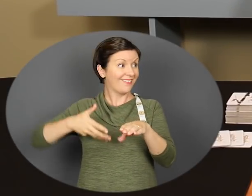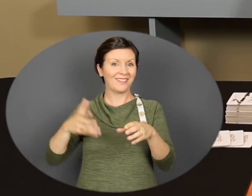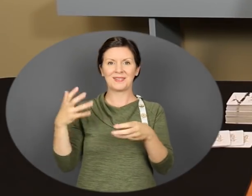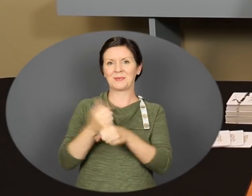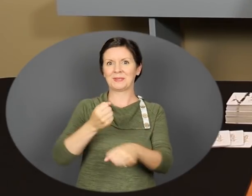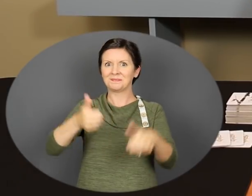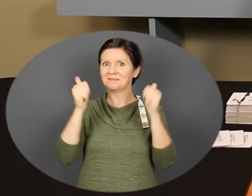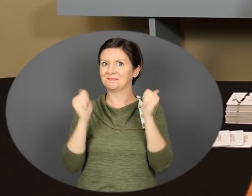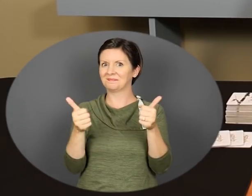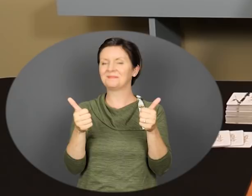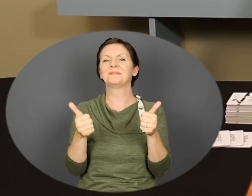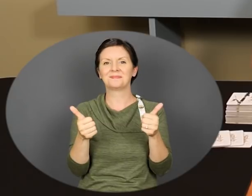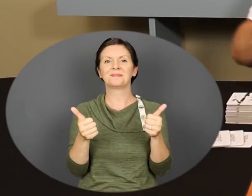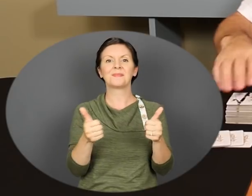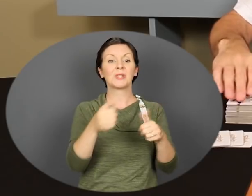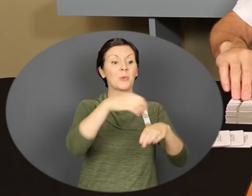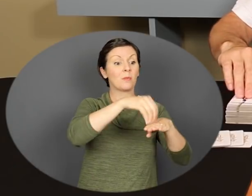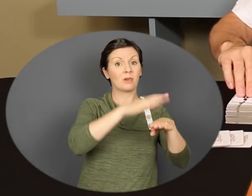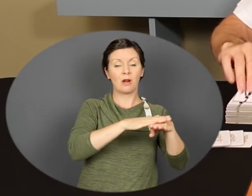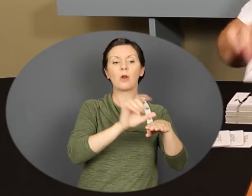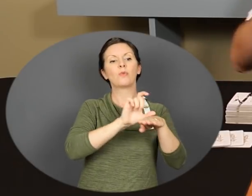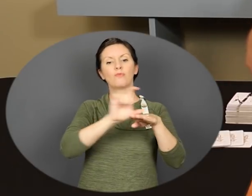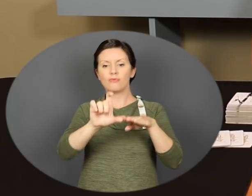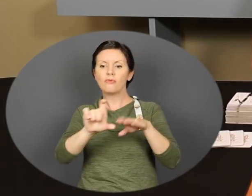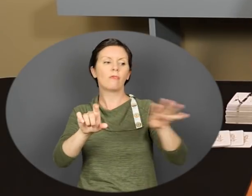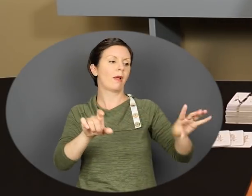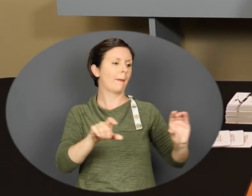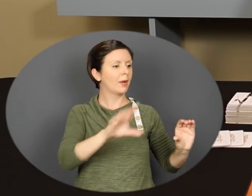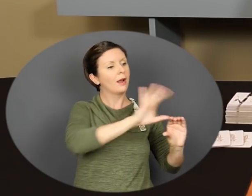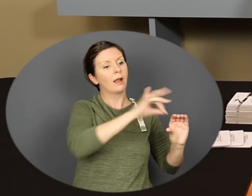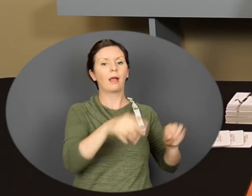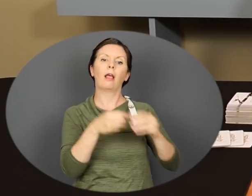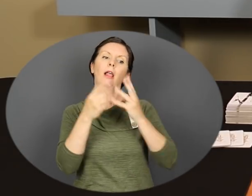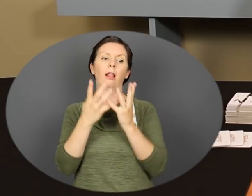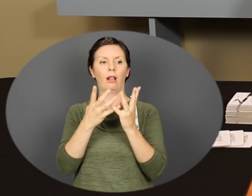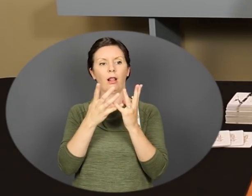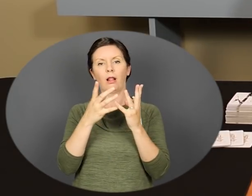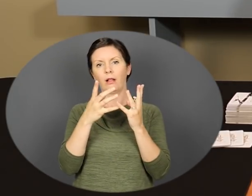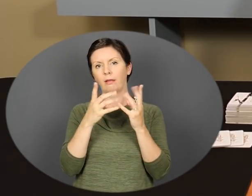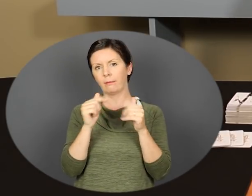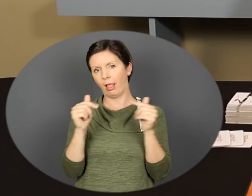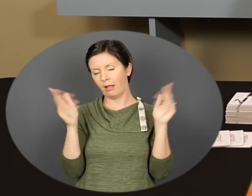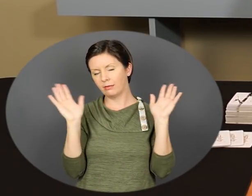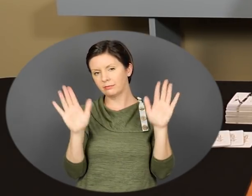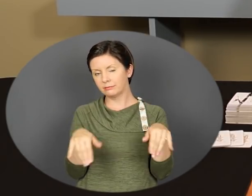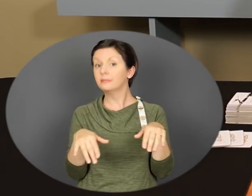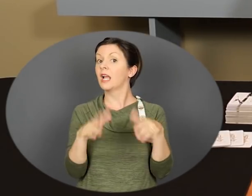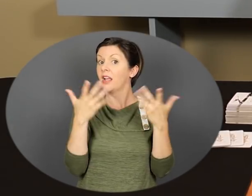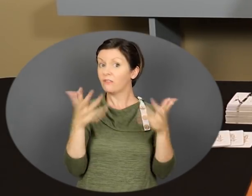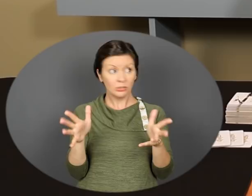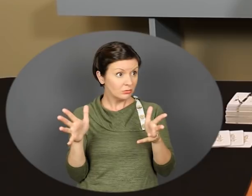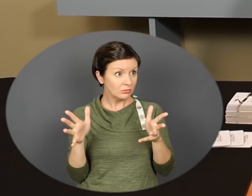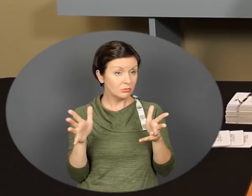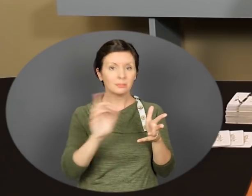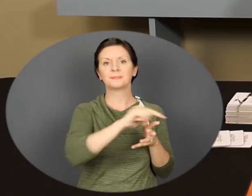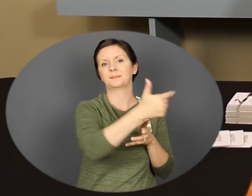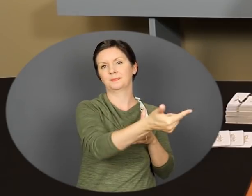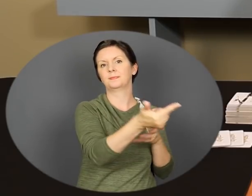Now after you’ve placed your tile and moved your marker, you then draw a new tile and add it to your hand. Then the next player does the same thing. They place one of their